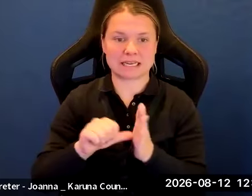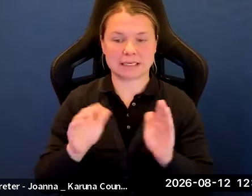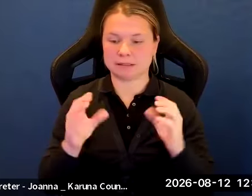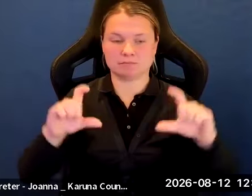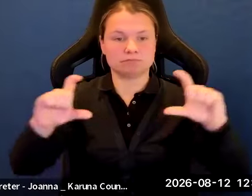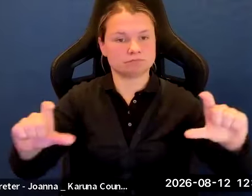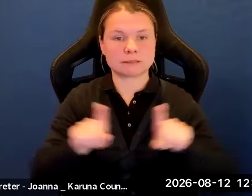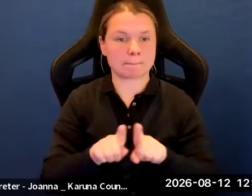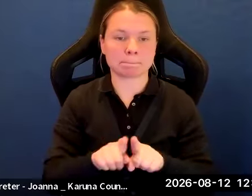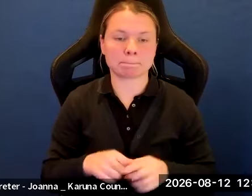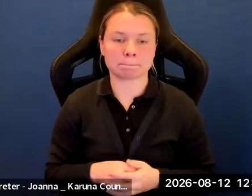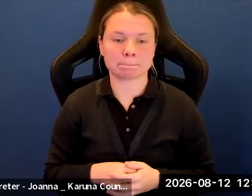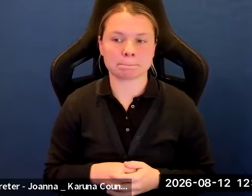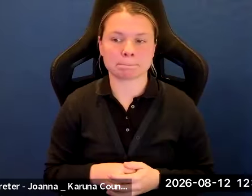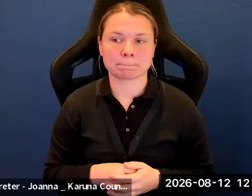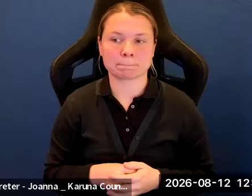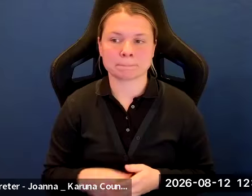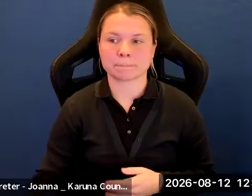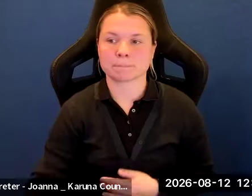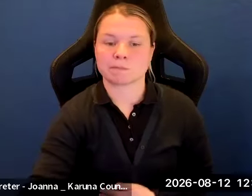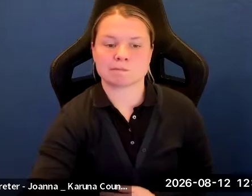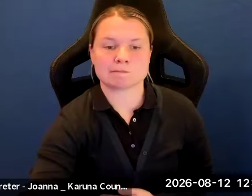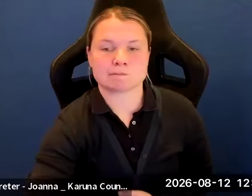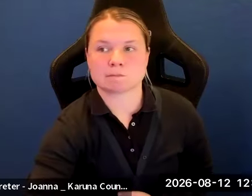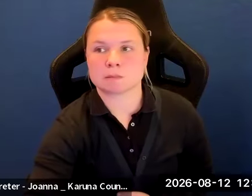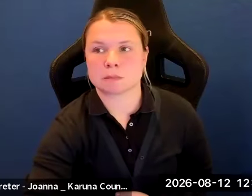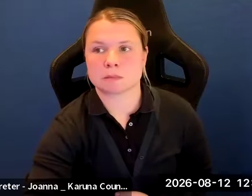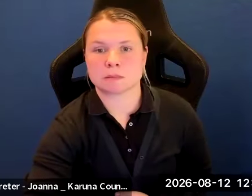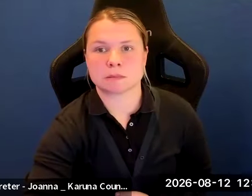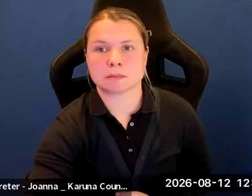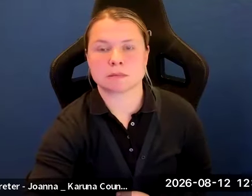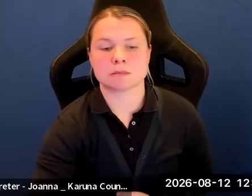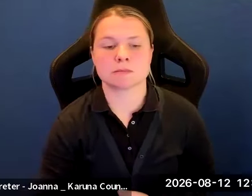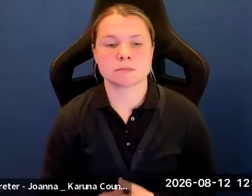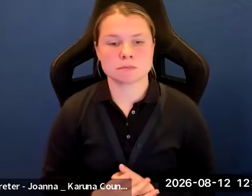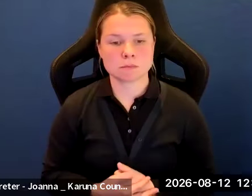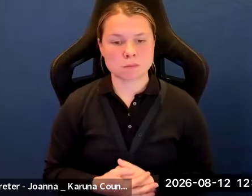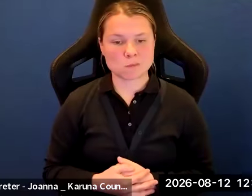pplies, based on the pro rataed amount of funding available to the fellow.